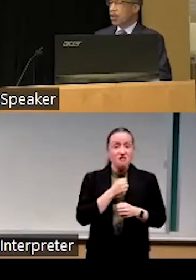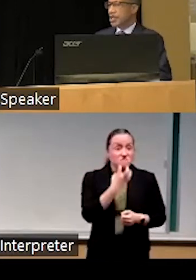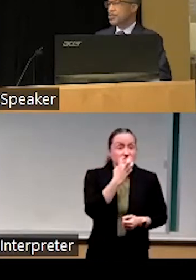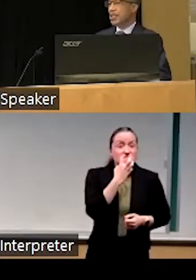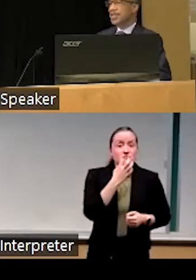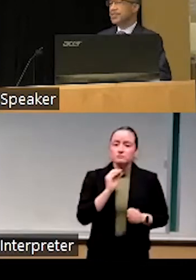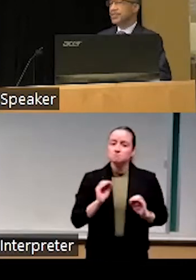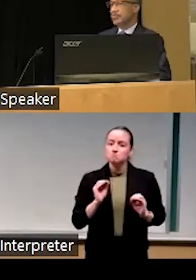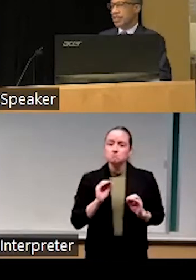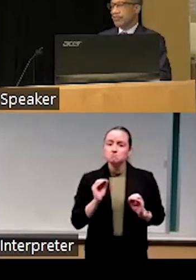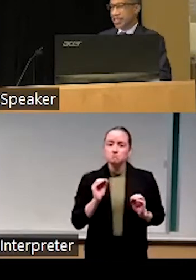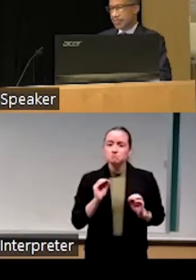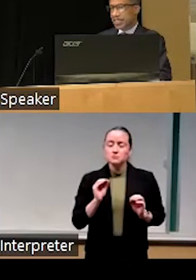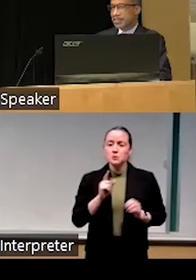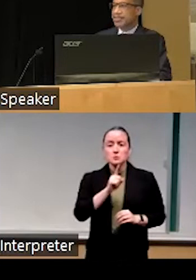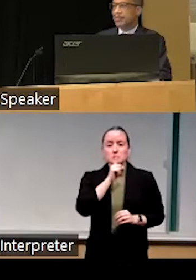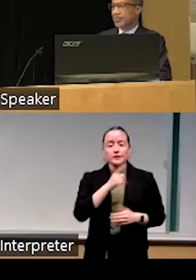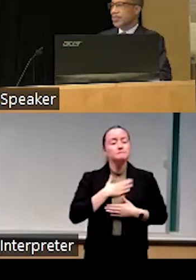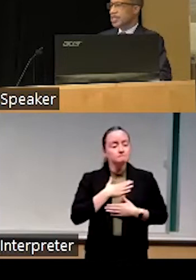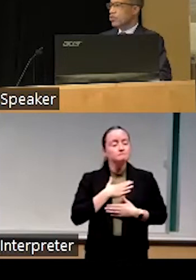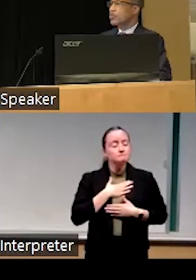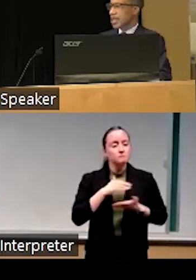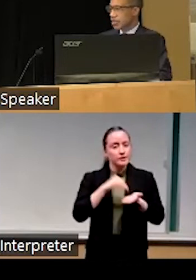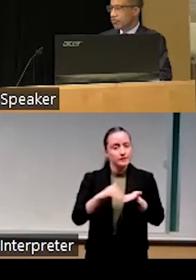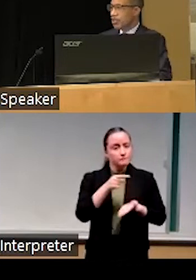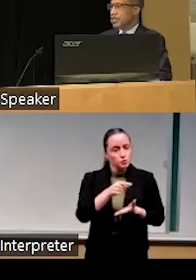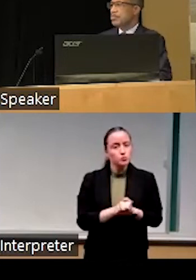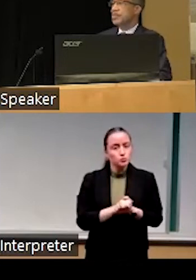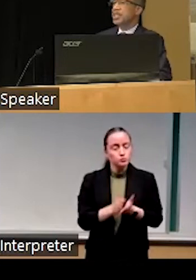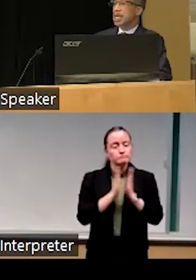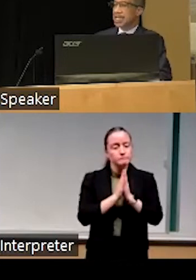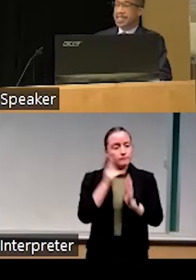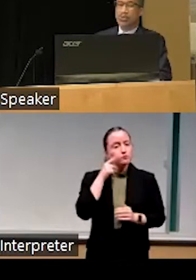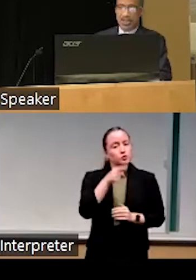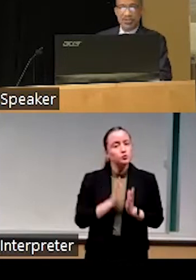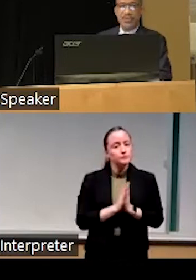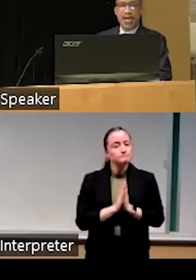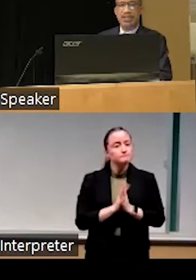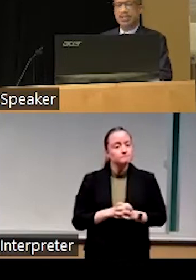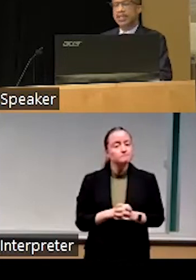um they all expressed their forgiveness that they were praying for him and that they wished that